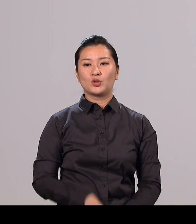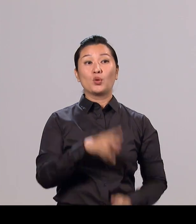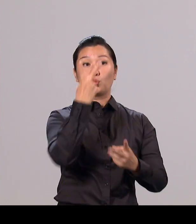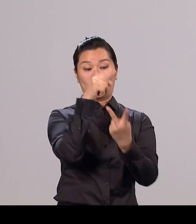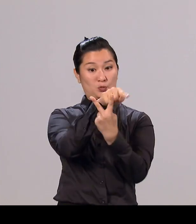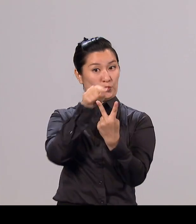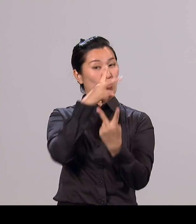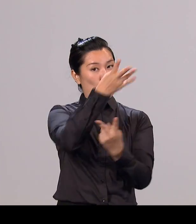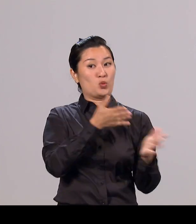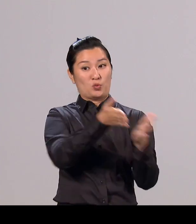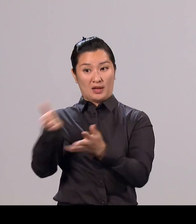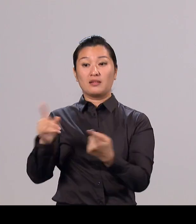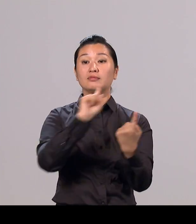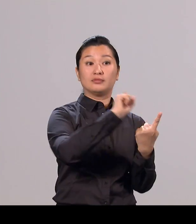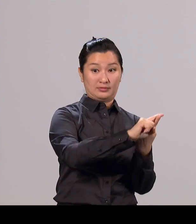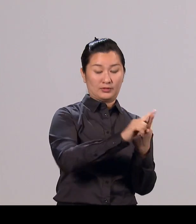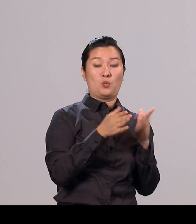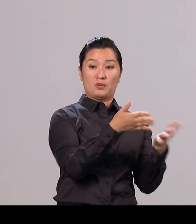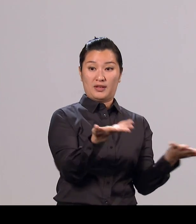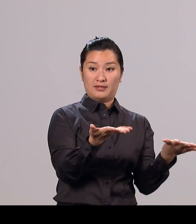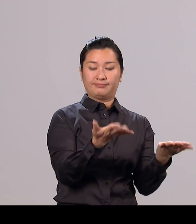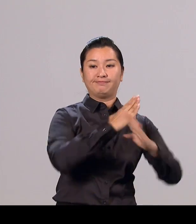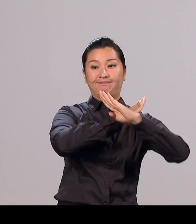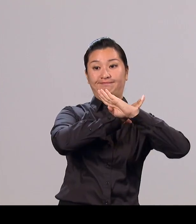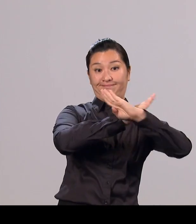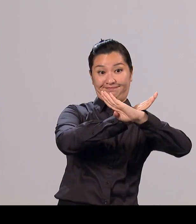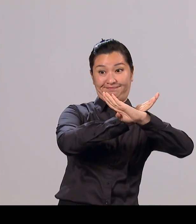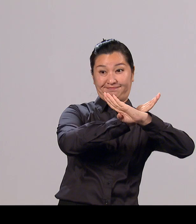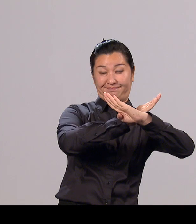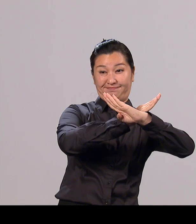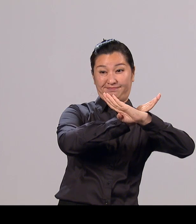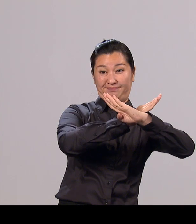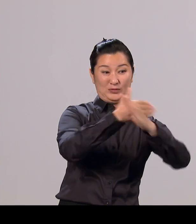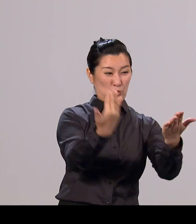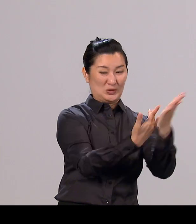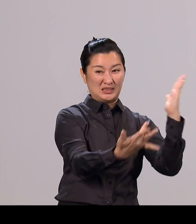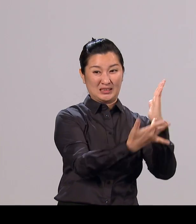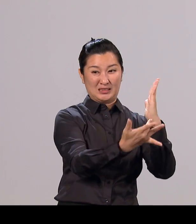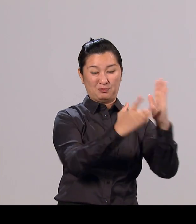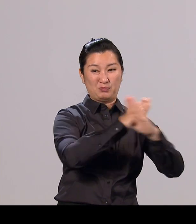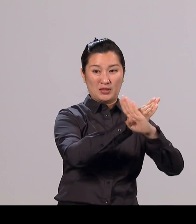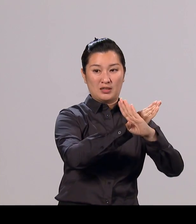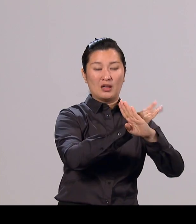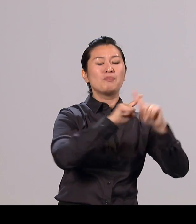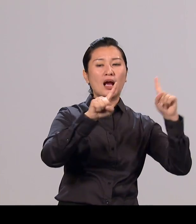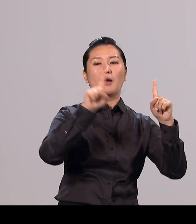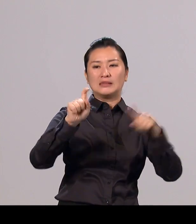We can close ourselves off, try to stop people from using the new technology. You must do things the way you have always done it.